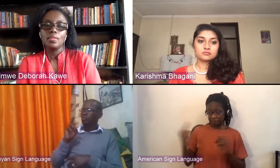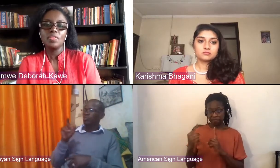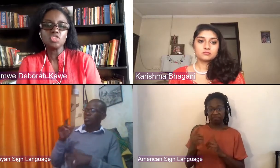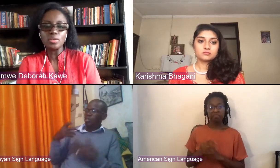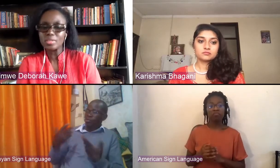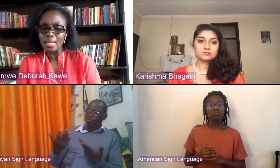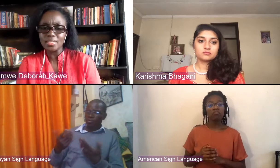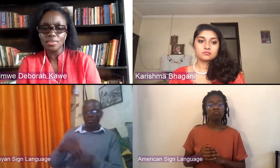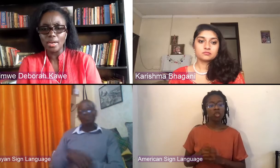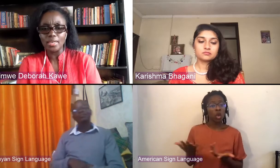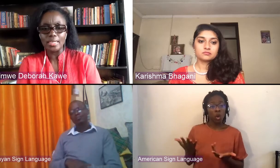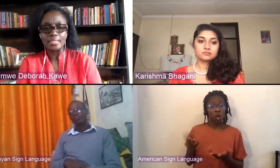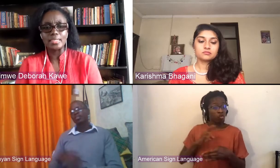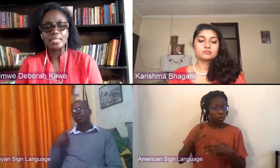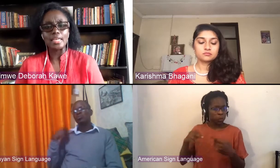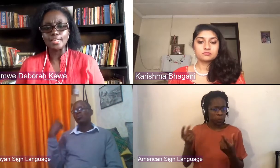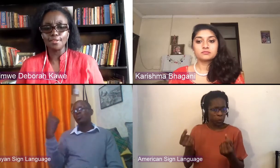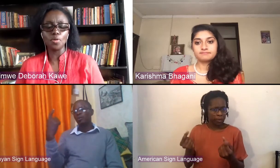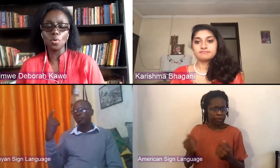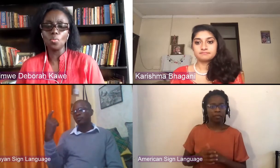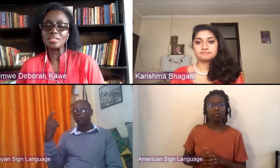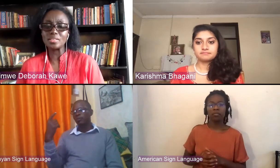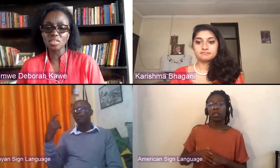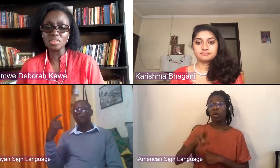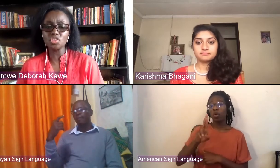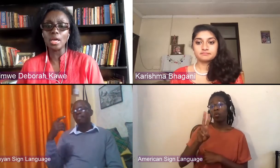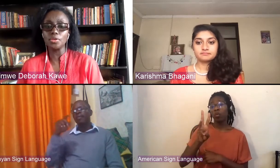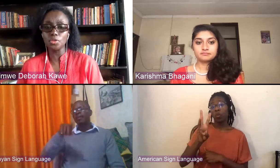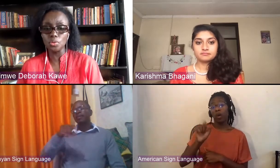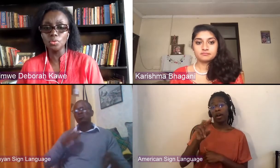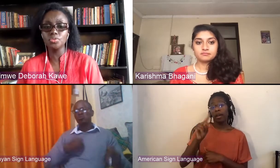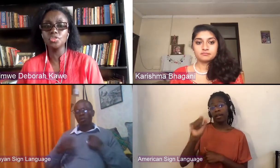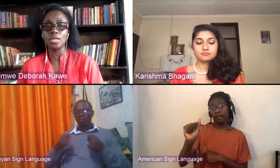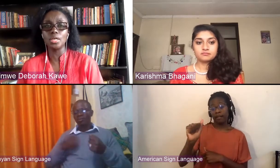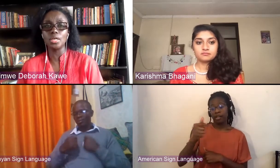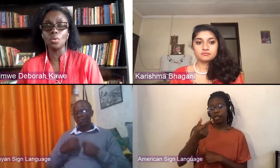the genocide in Rwanda in 1994 was such a huge world